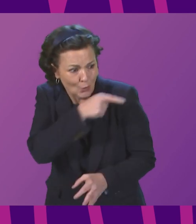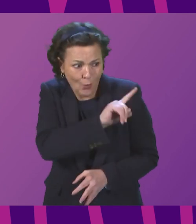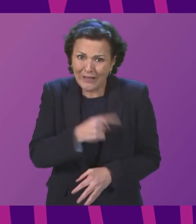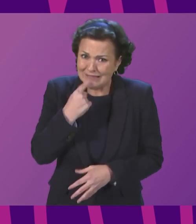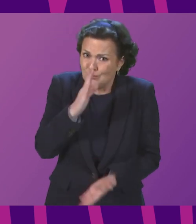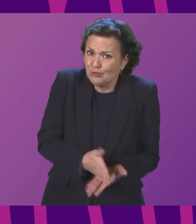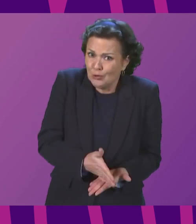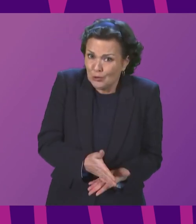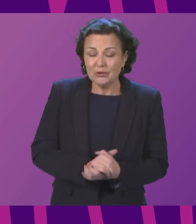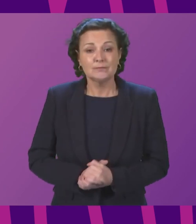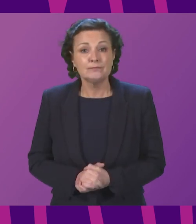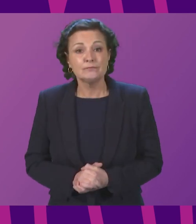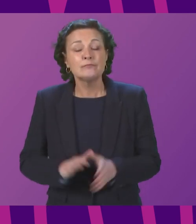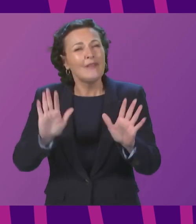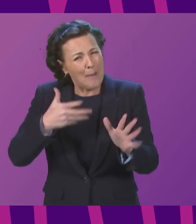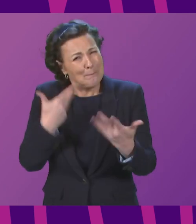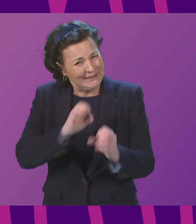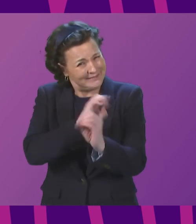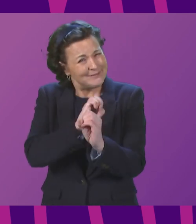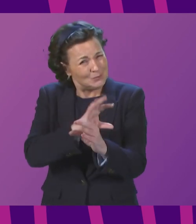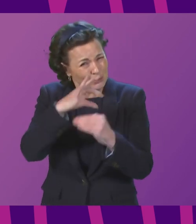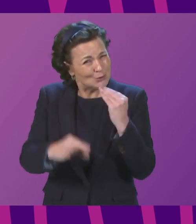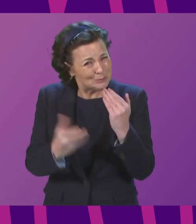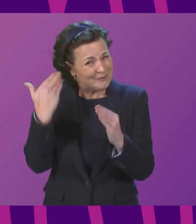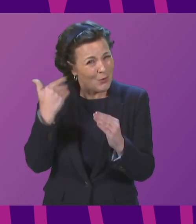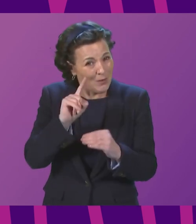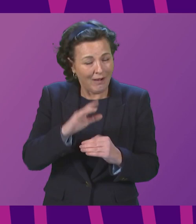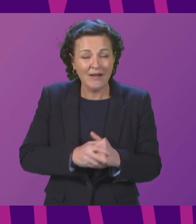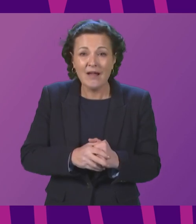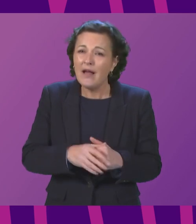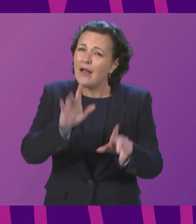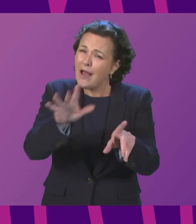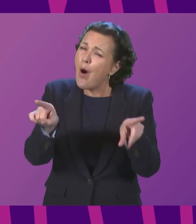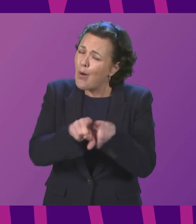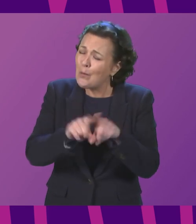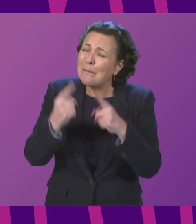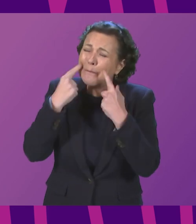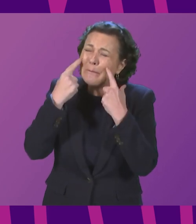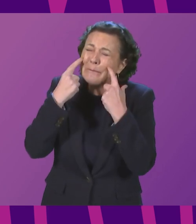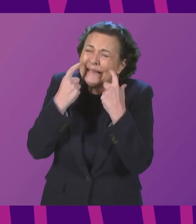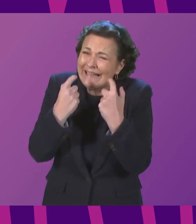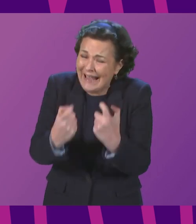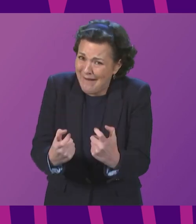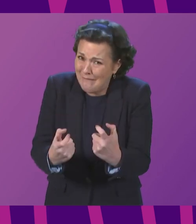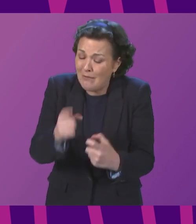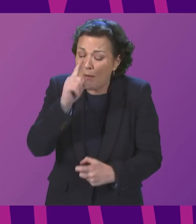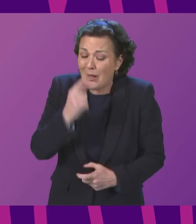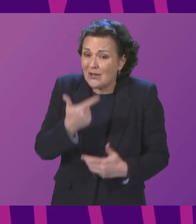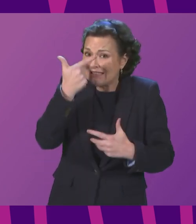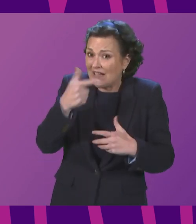I urge significant caution with the seven-day rolling average of cases up to 3 January in